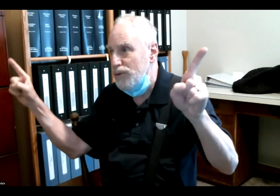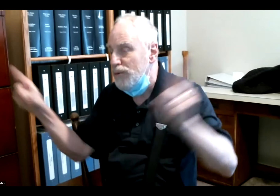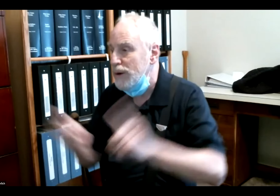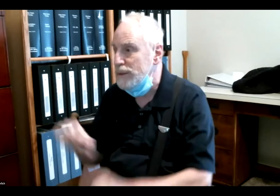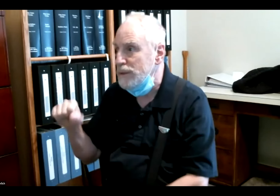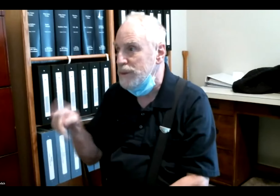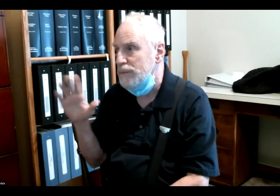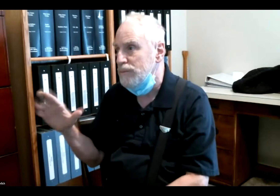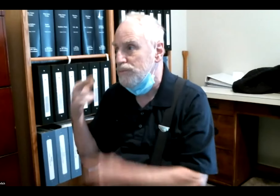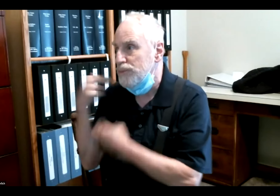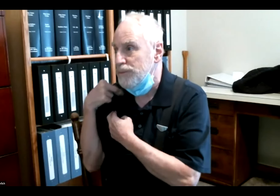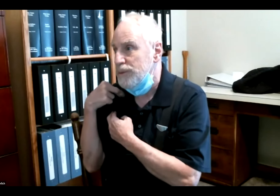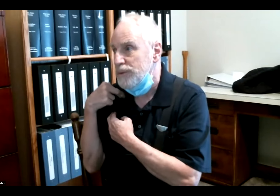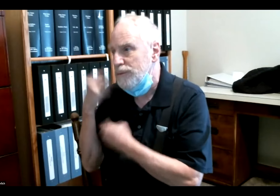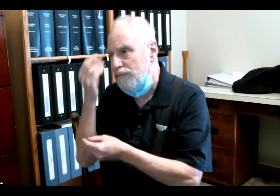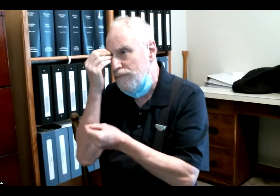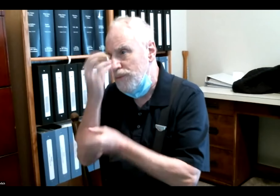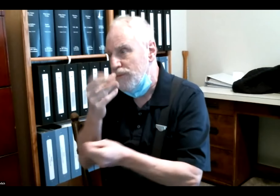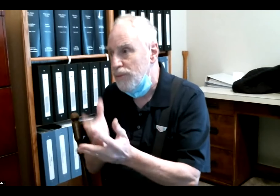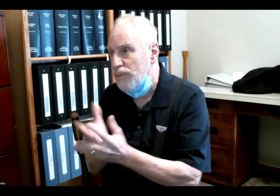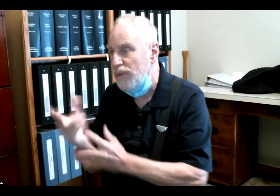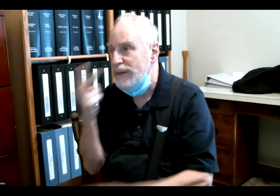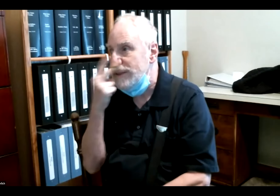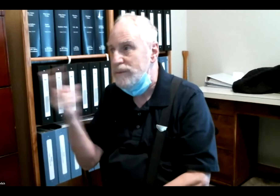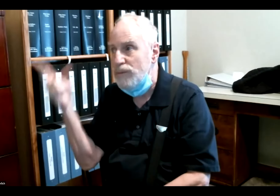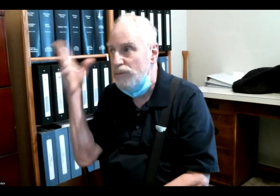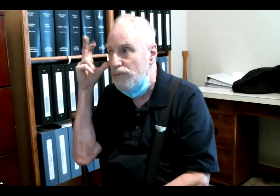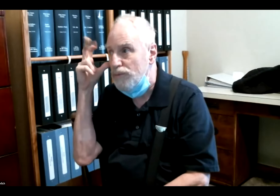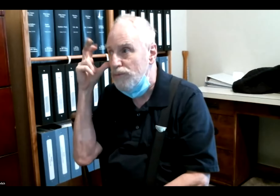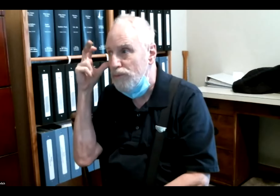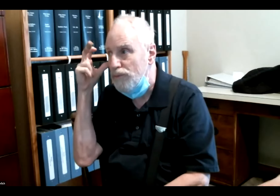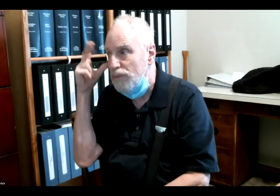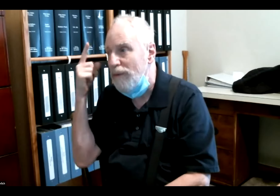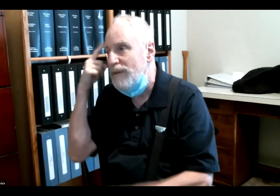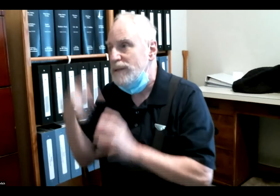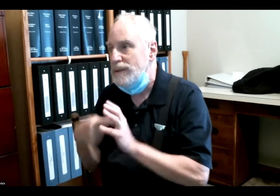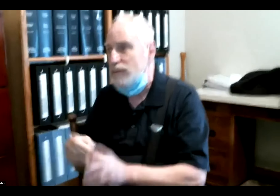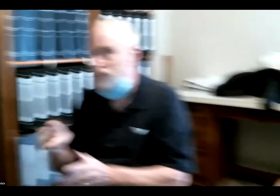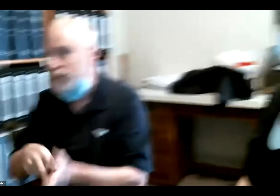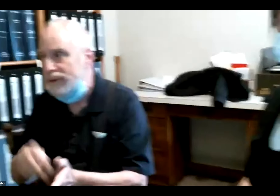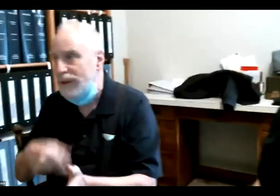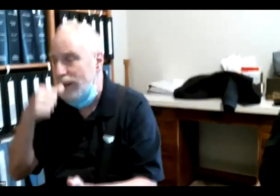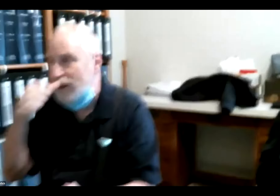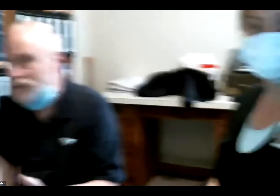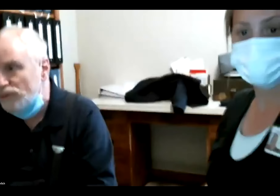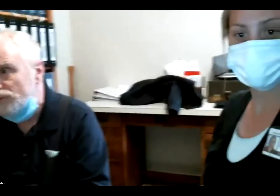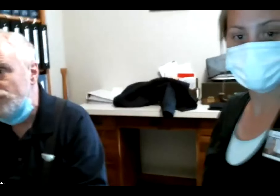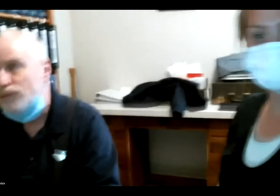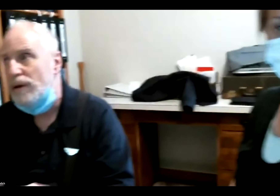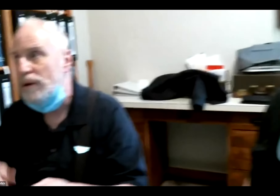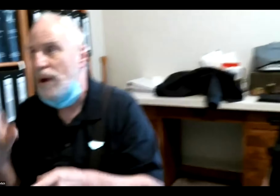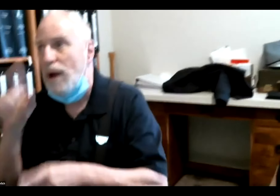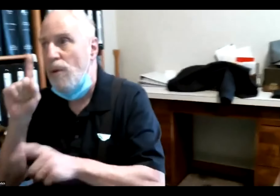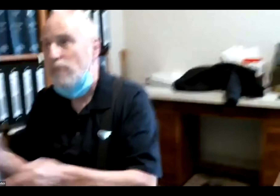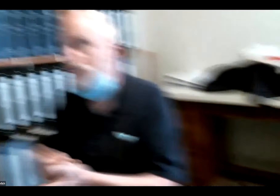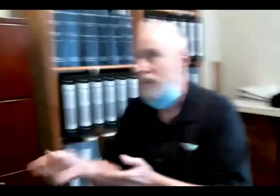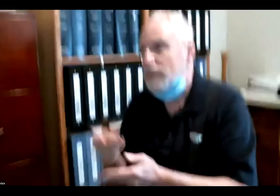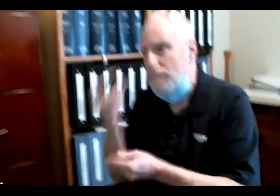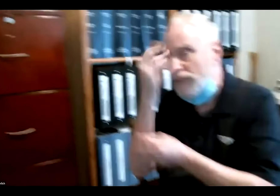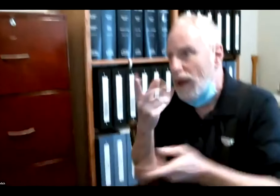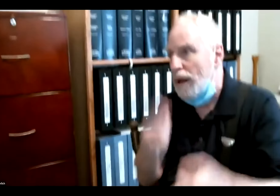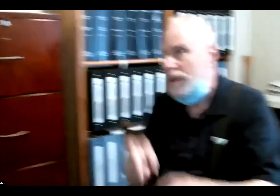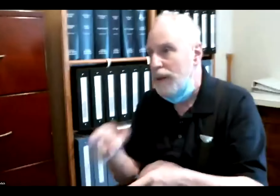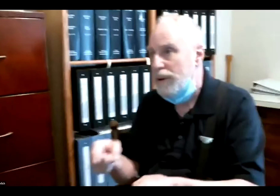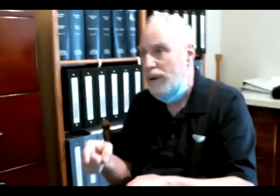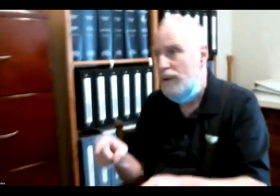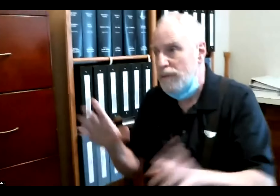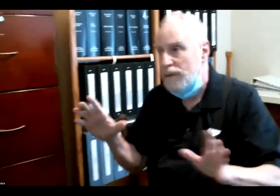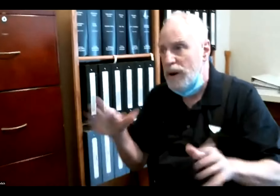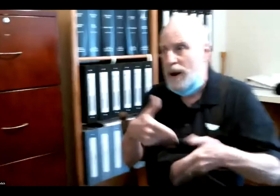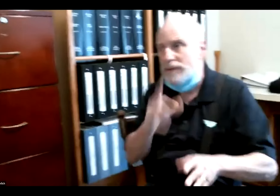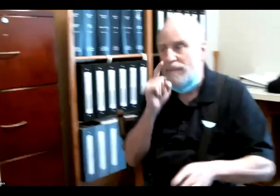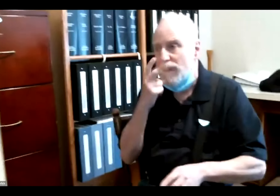SSP have different roles, so they're responsibility are through sight and hearing for interpreters.